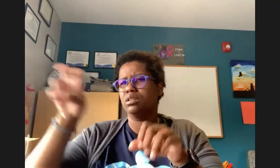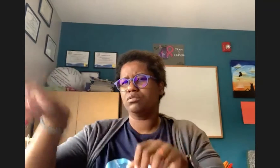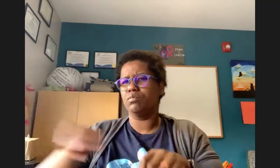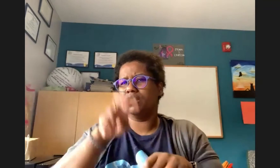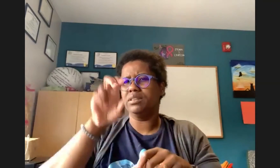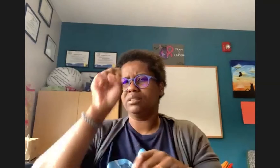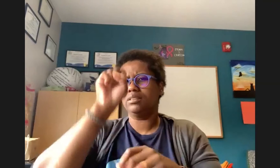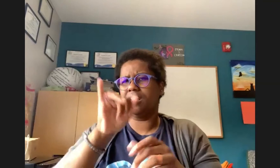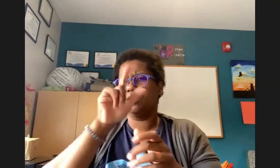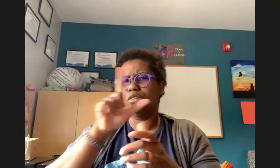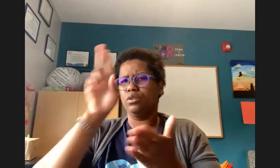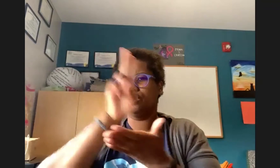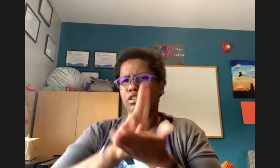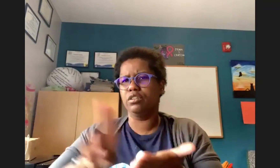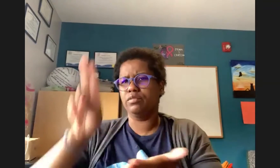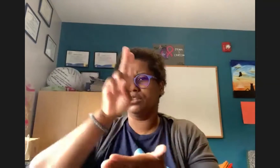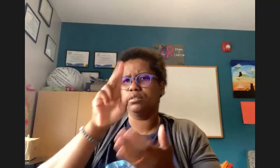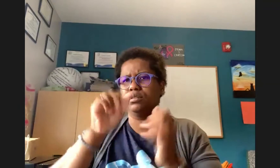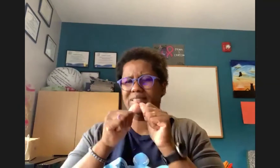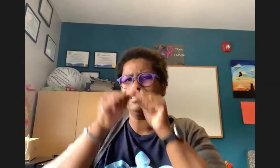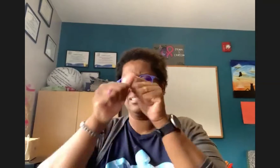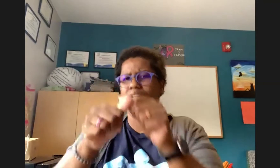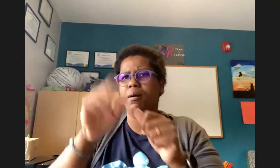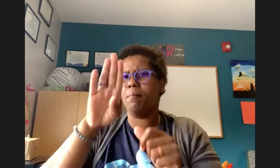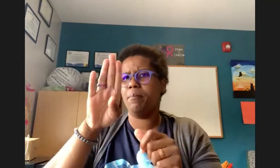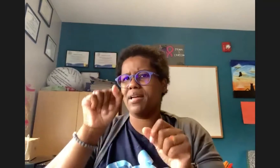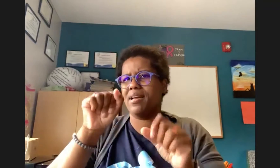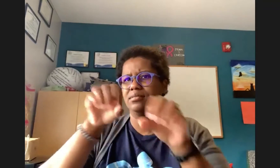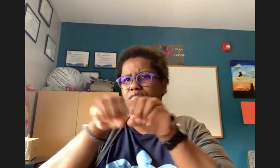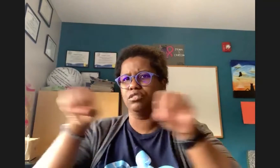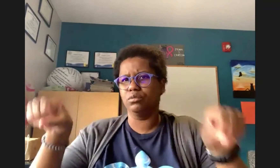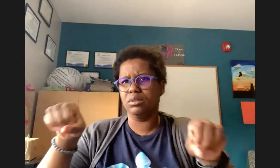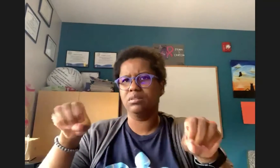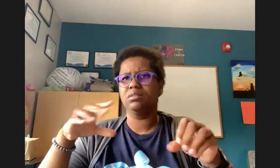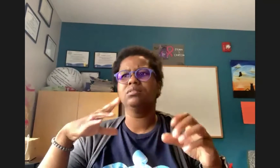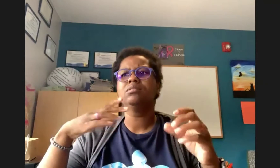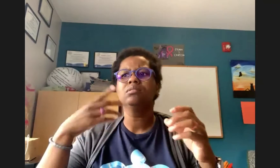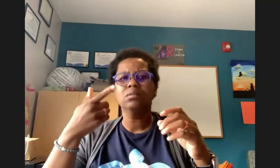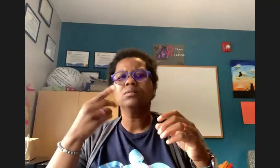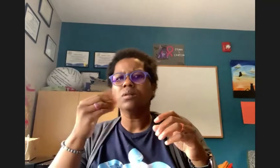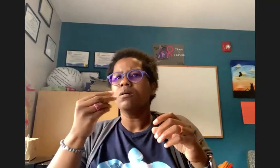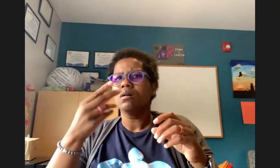And eventually I transferred to Southeastern Illinois University to complete a bachelor's degree.